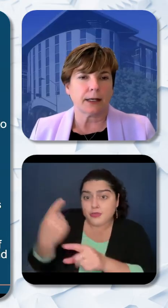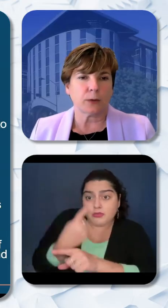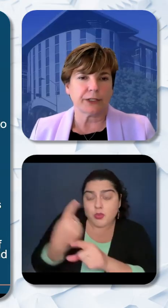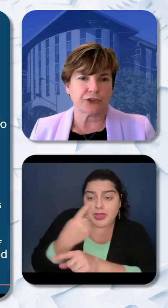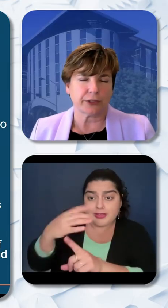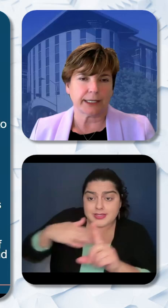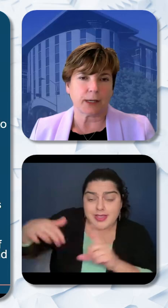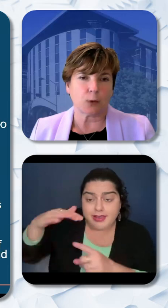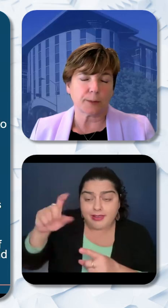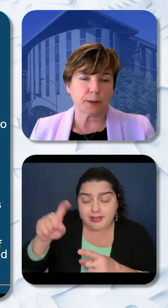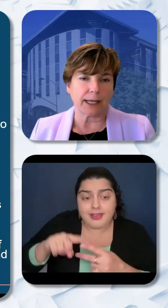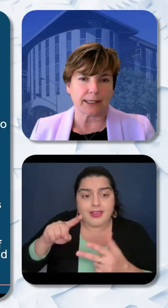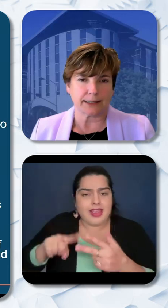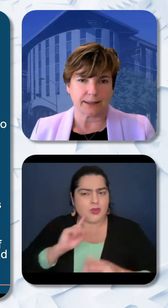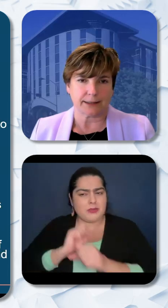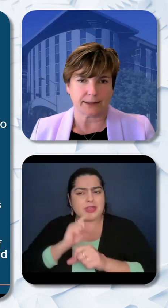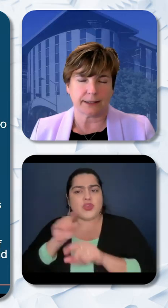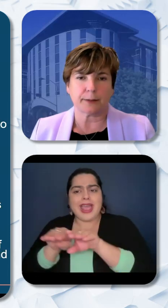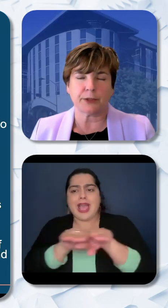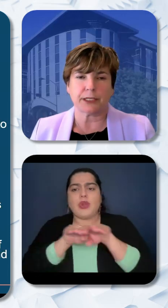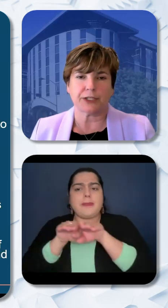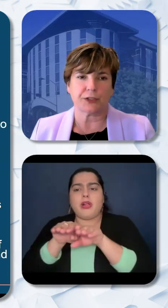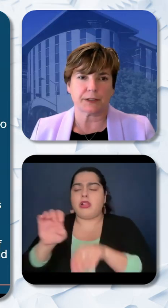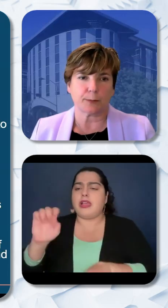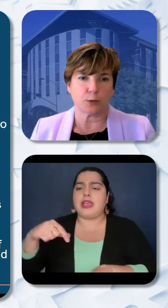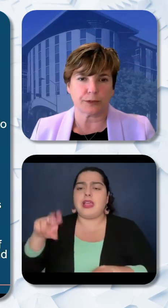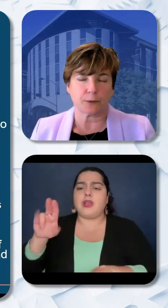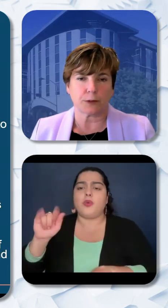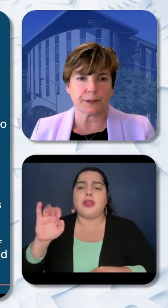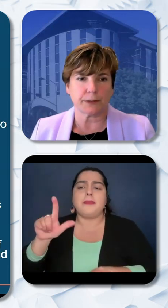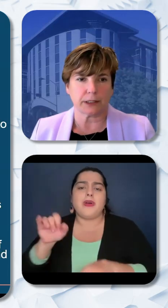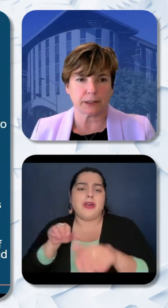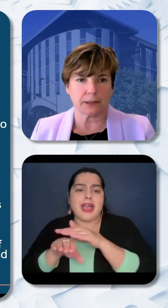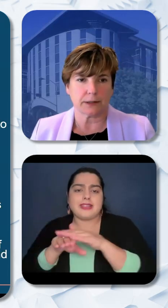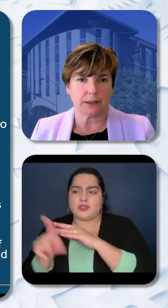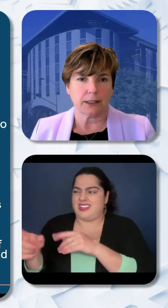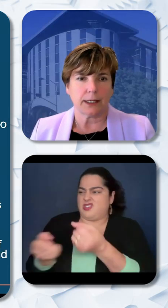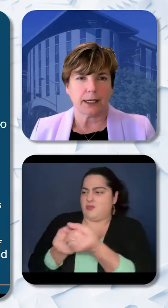And are we ensuring equitable access and communication supports for all students?